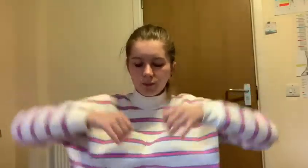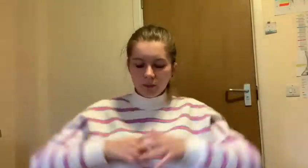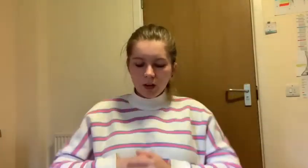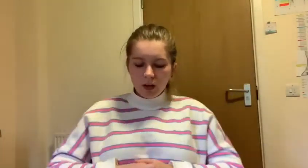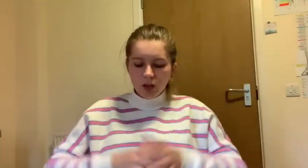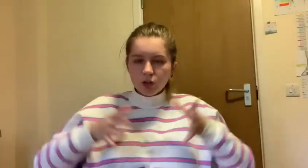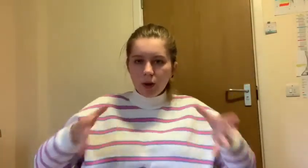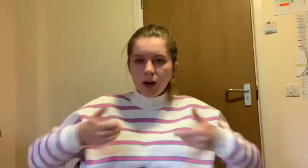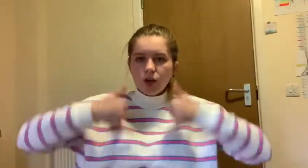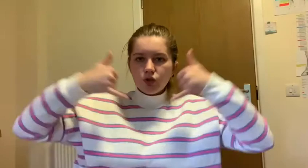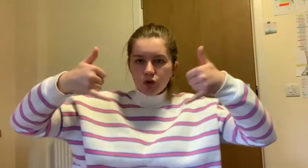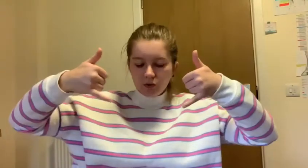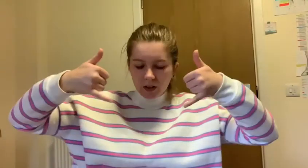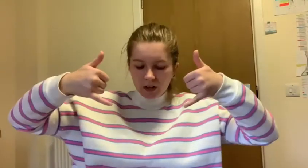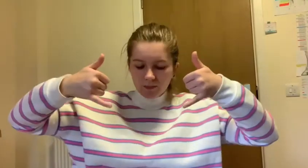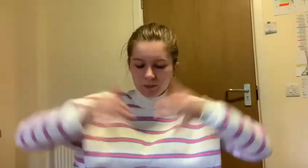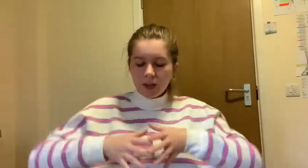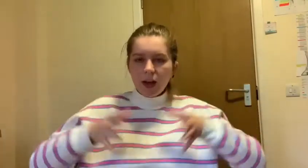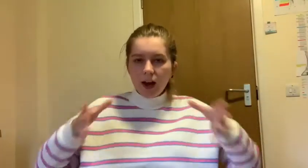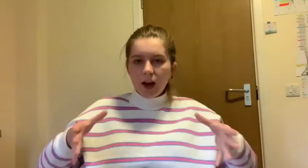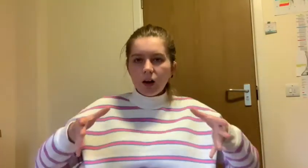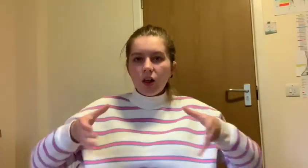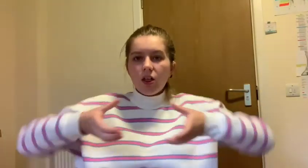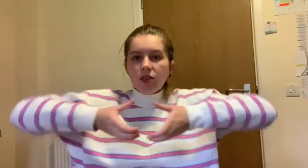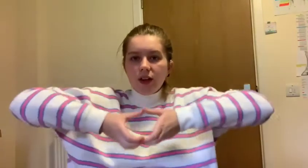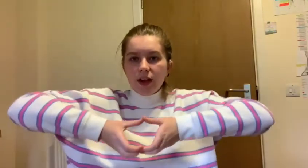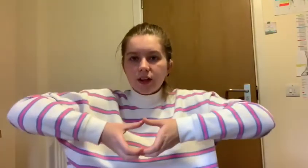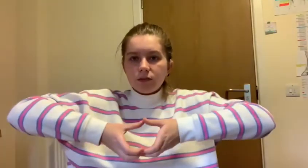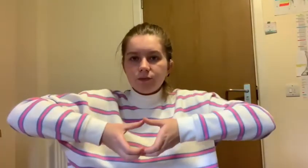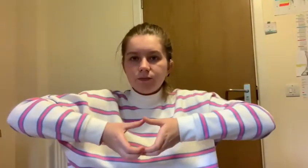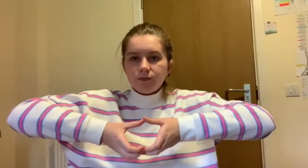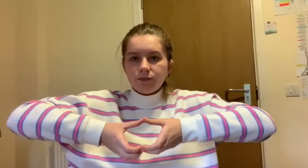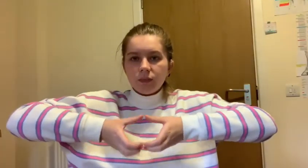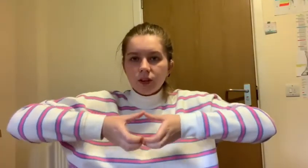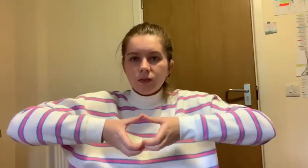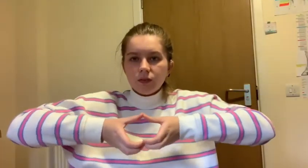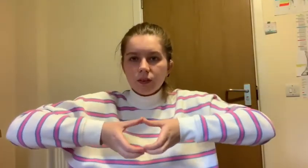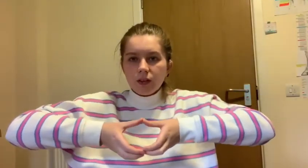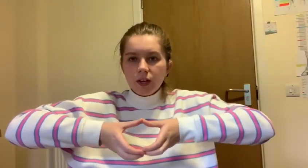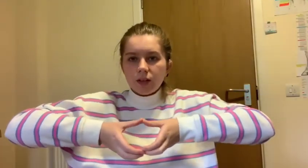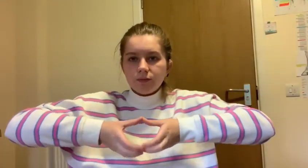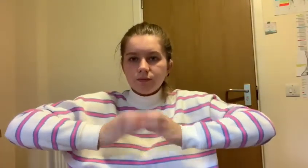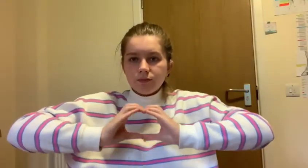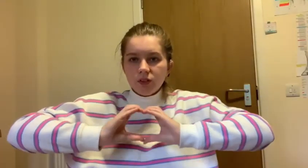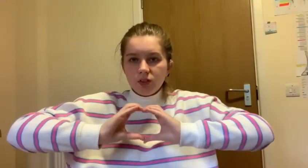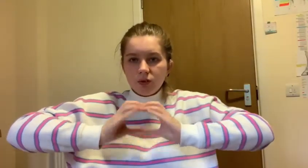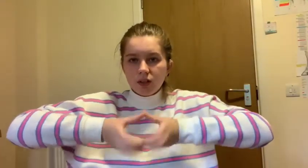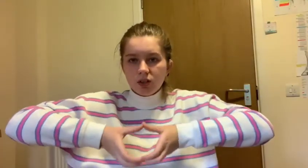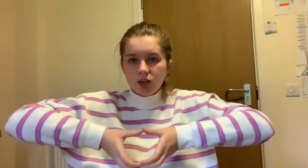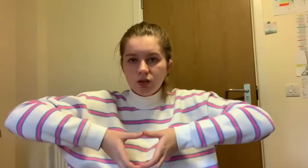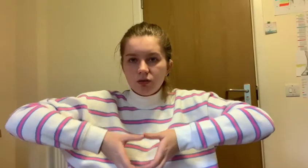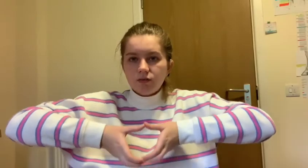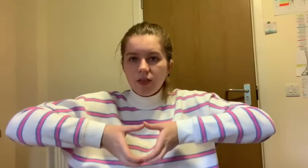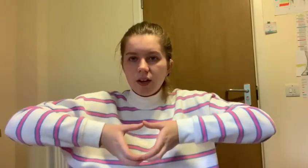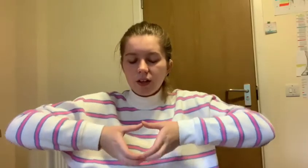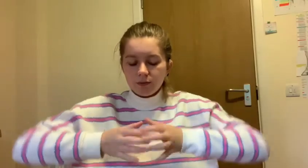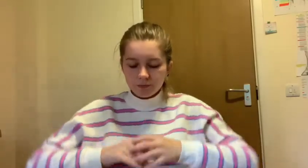"Hella trophies" "Hella thick" so you do like a circle, "Thick".